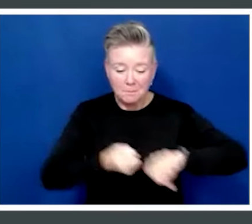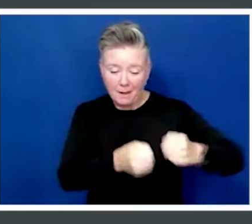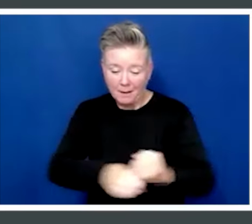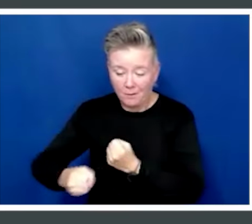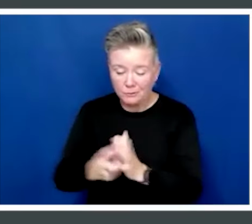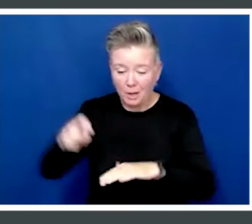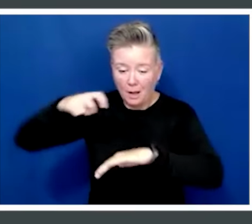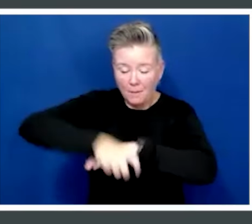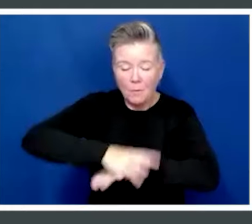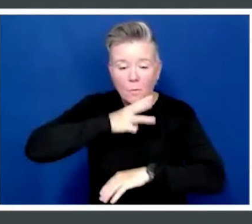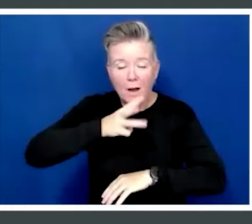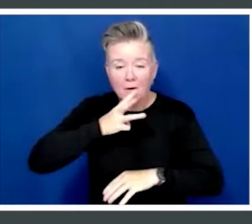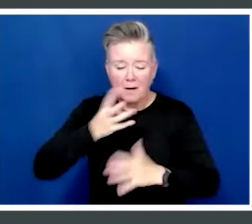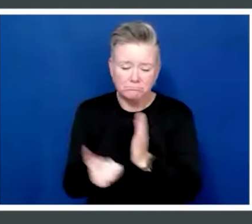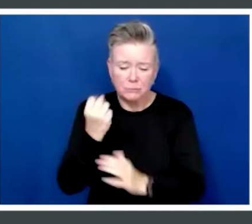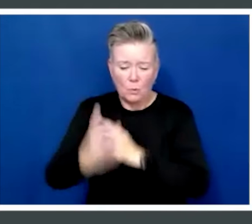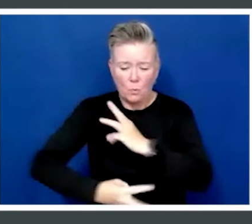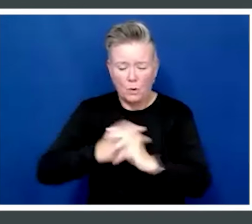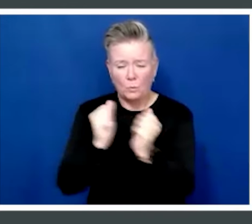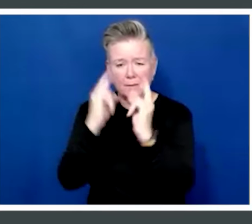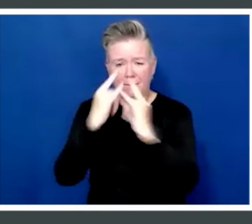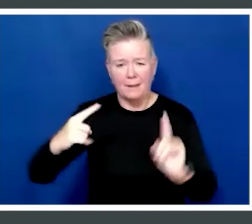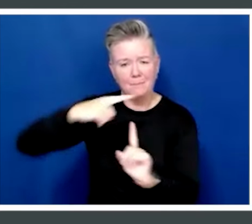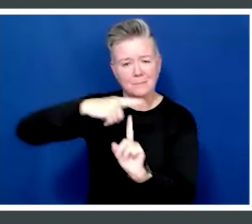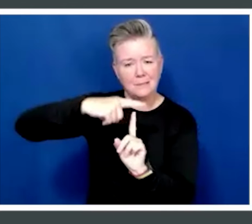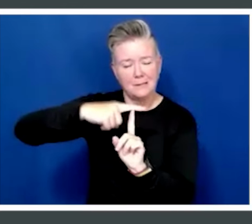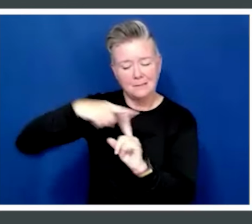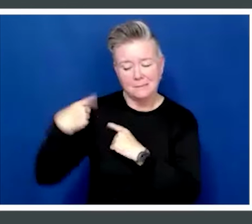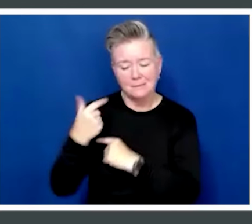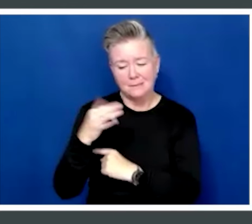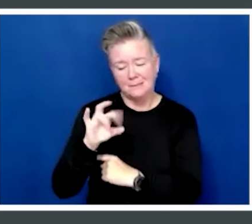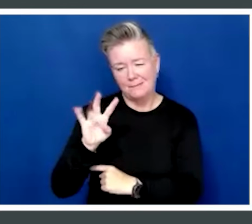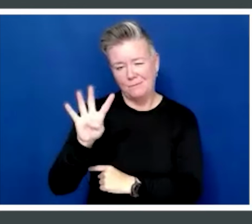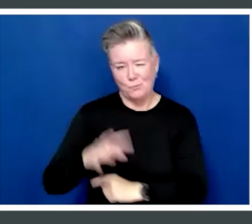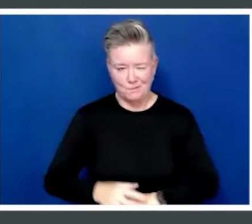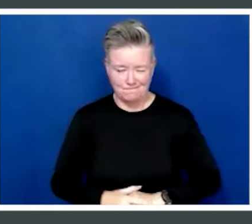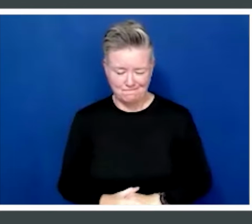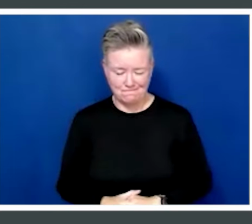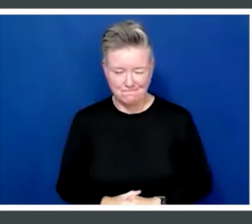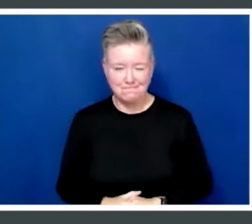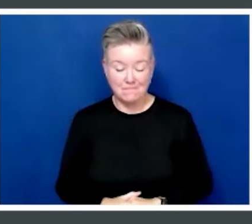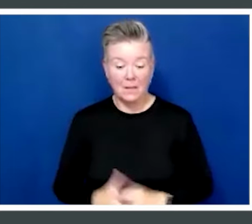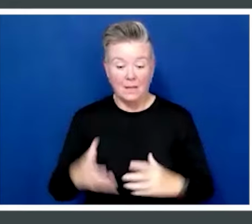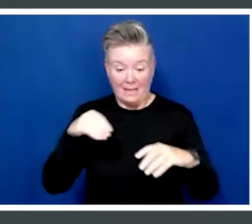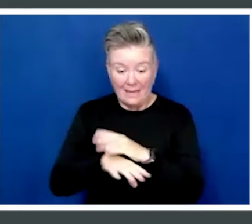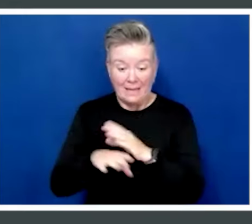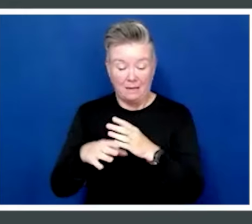and jump in the water. Explore your world at Camp Tuhsmeheta. Camp T. Since 1974. Heading into the entrance at camp,